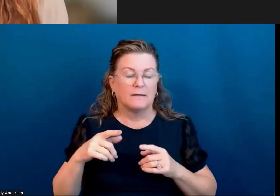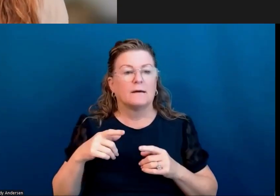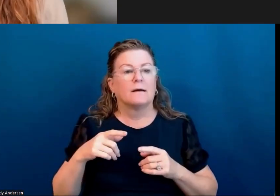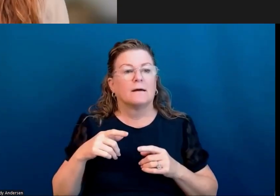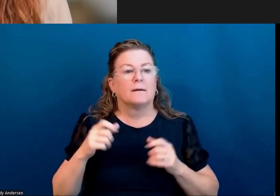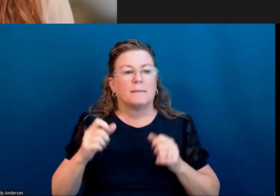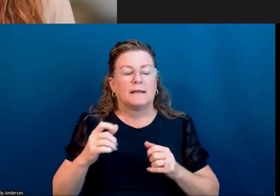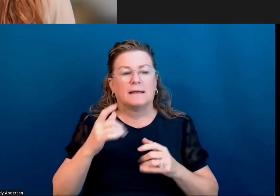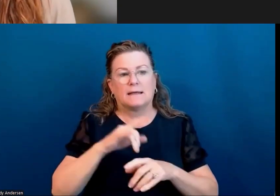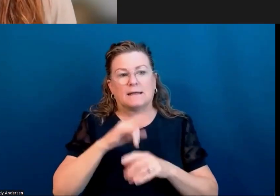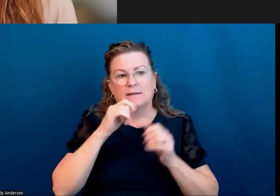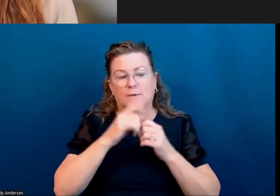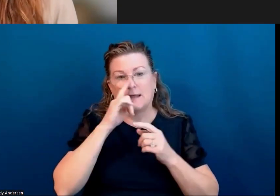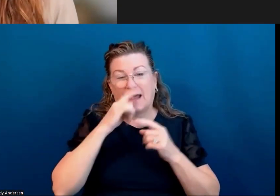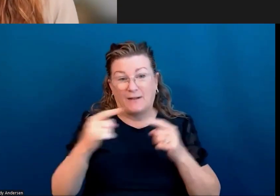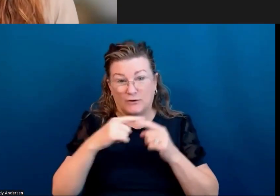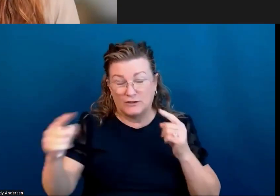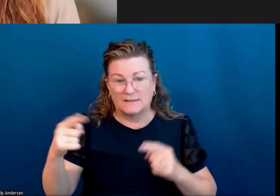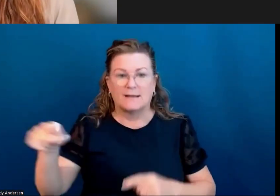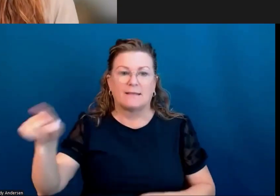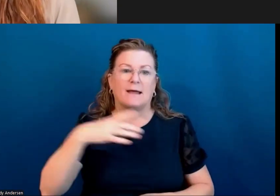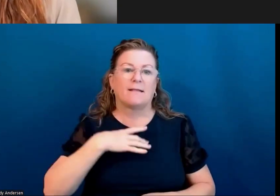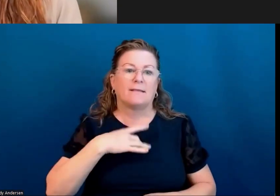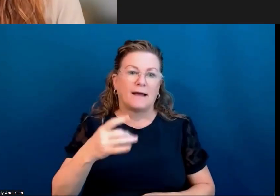allergies, and they like to eat a lot of food that they're